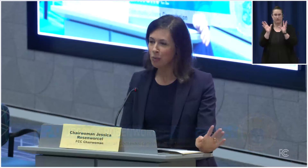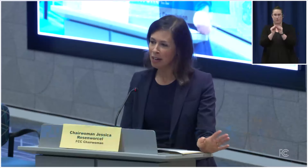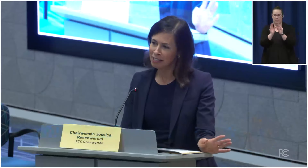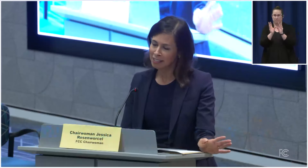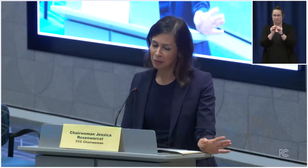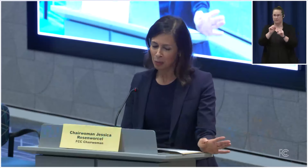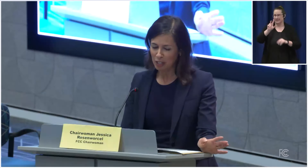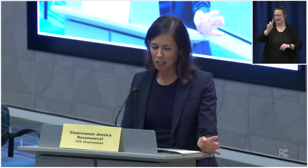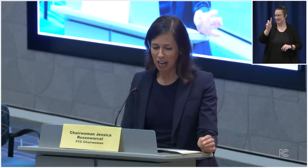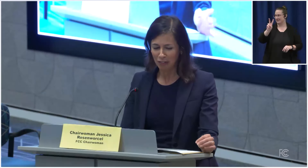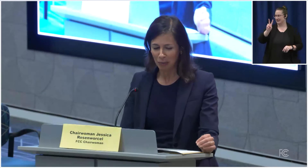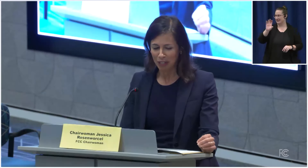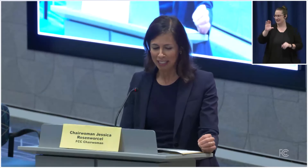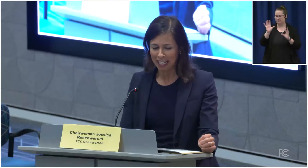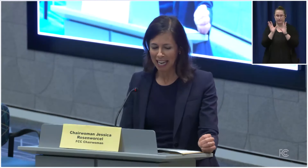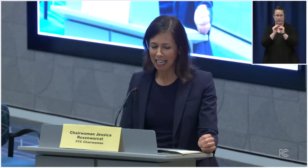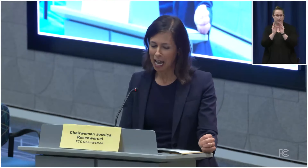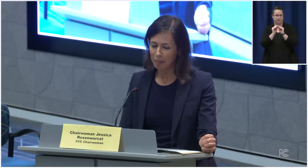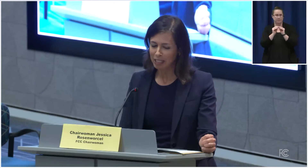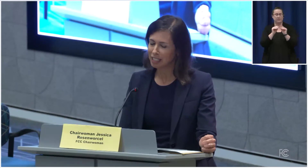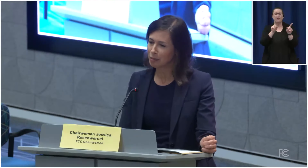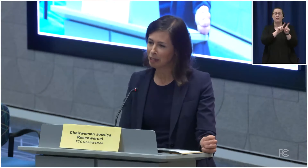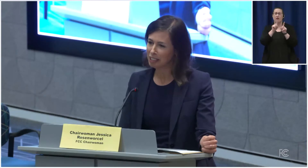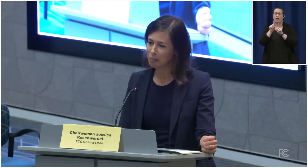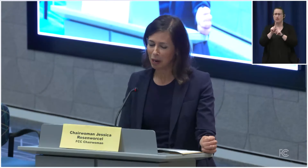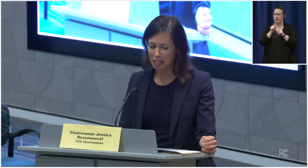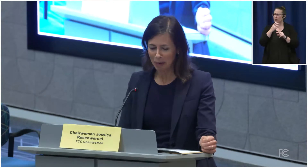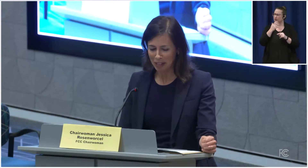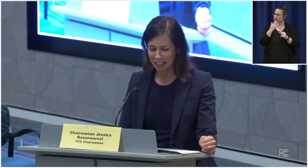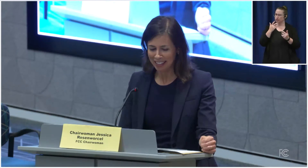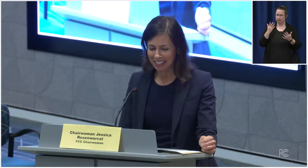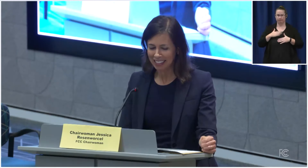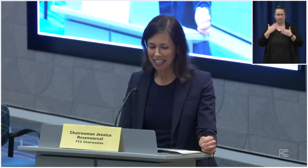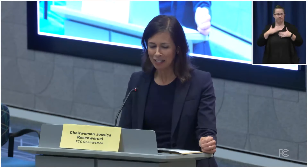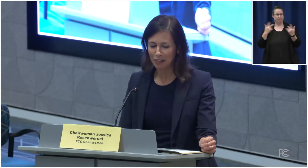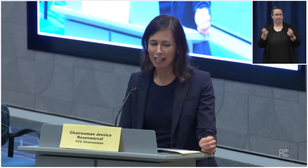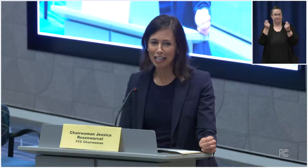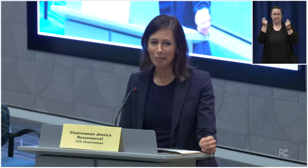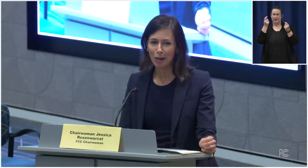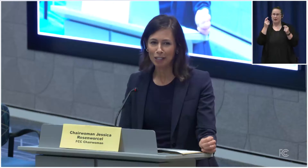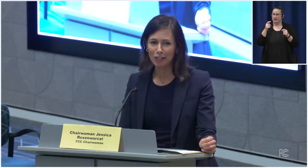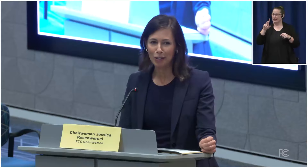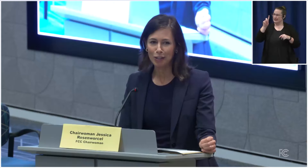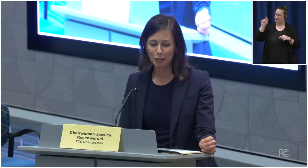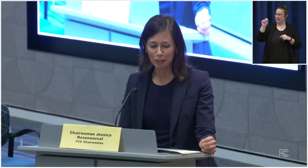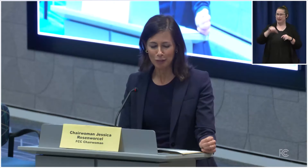A NAME SIGN SO I WILL SHARE IT WITH YOU.